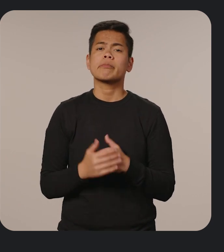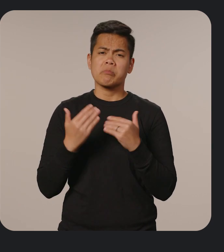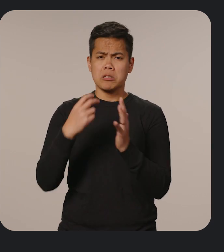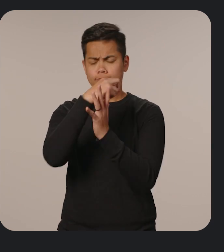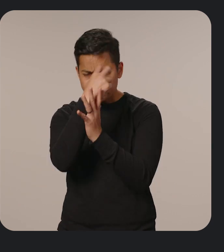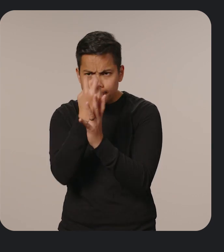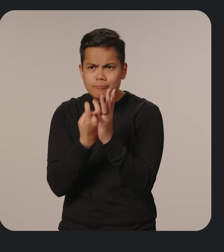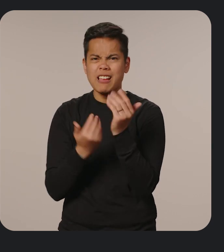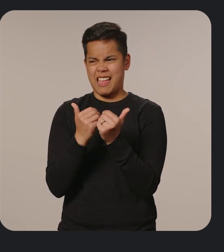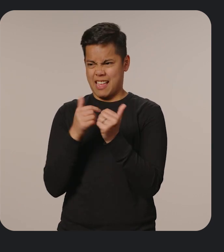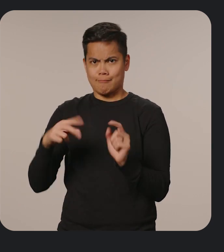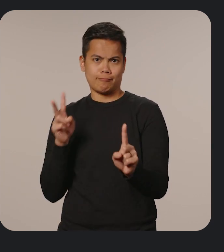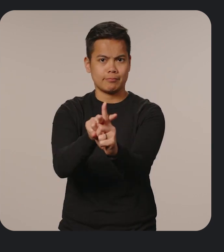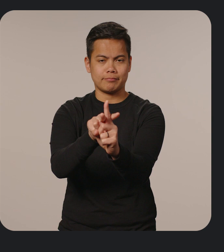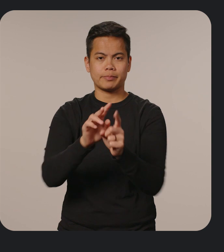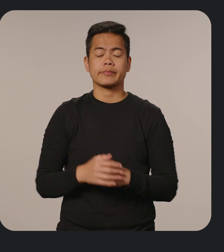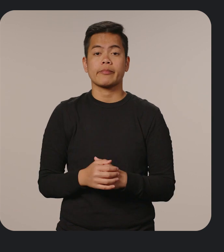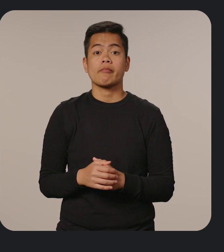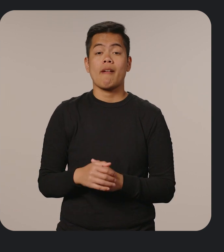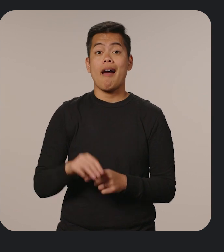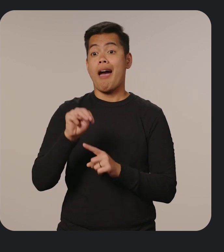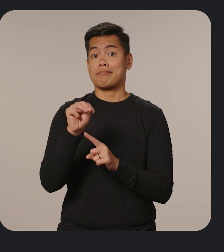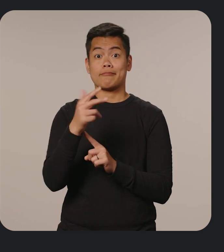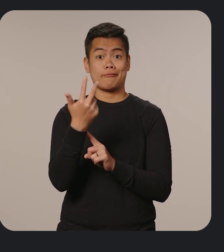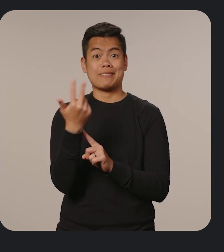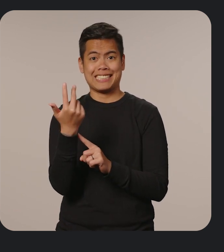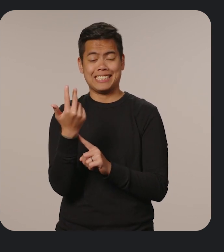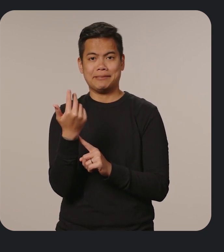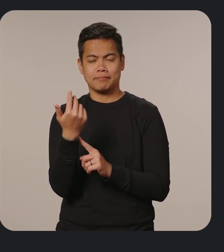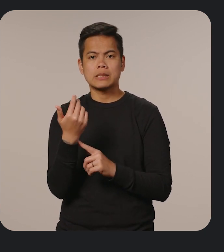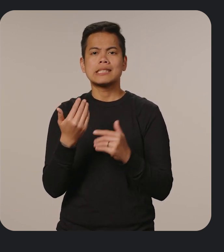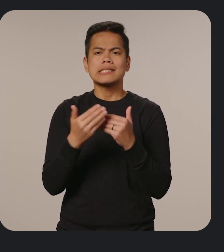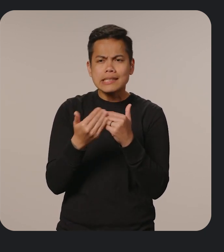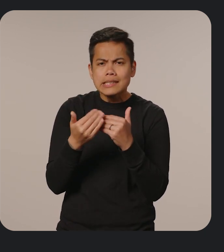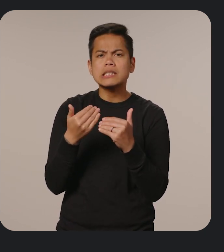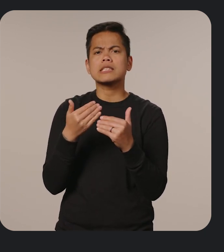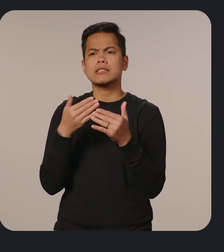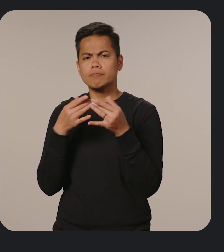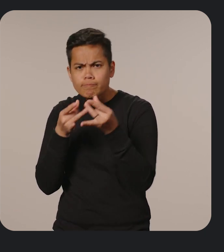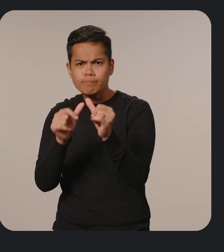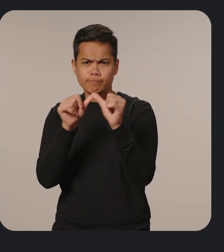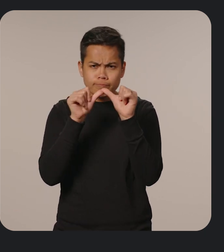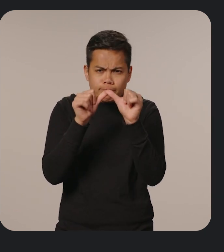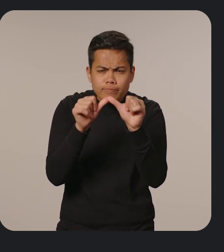With easing, your transitions will look more natural. And we may durations longer for a more gentle landing.